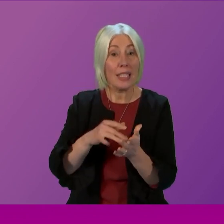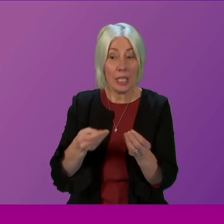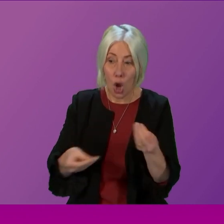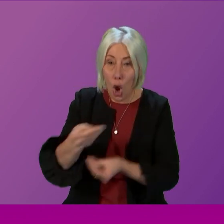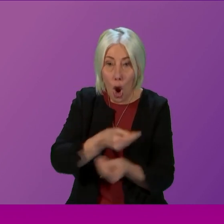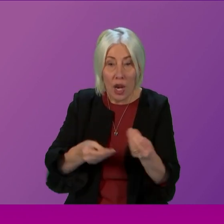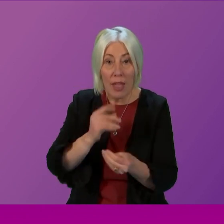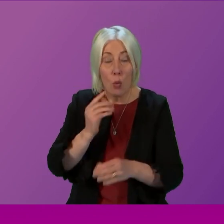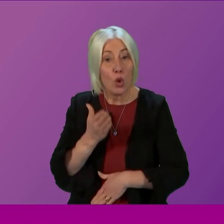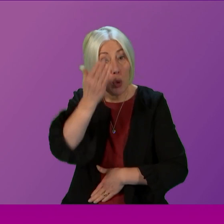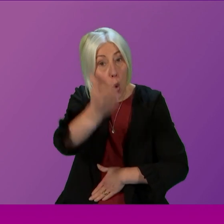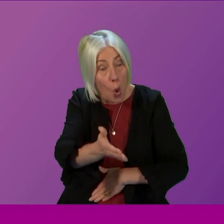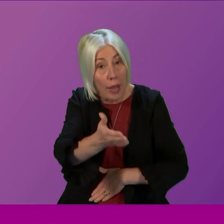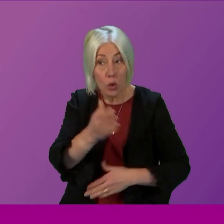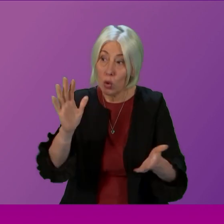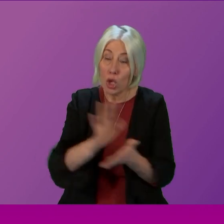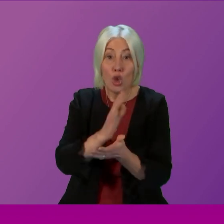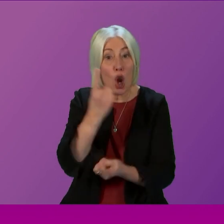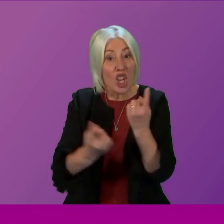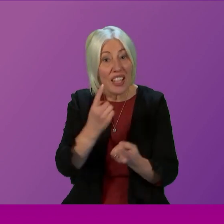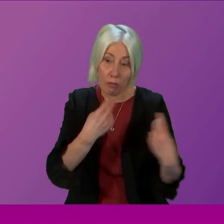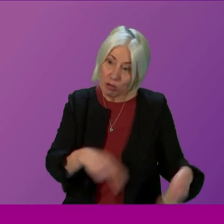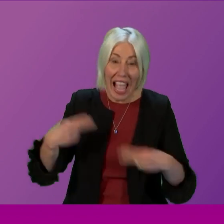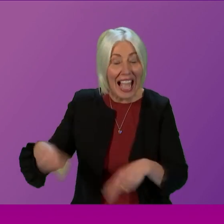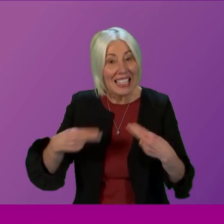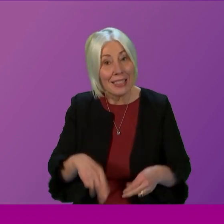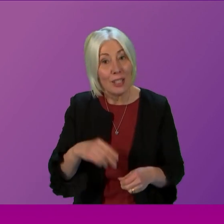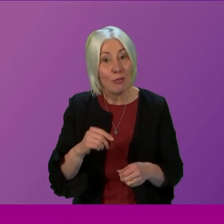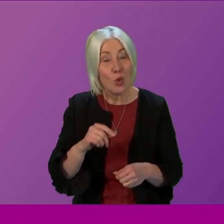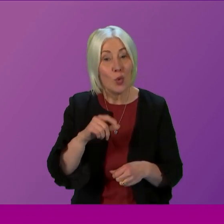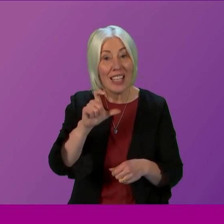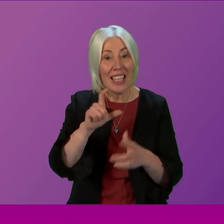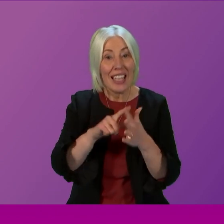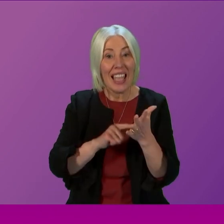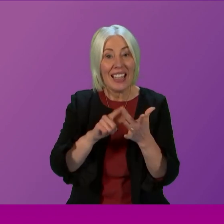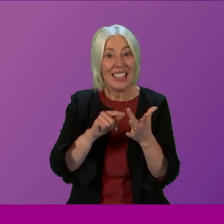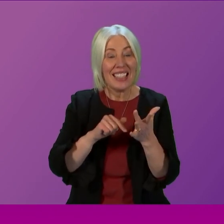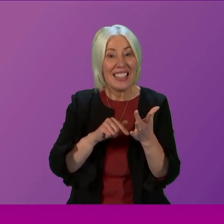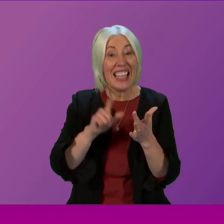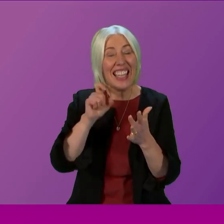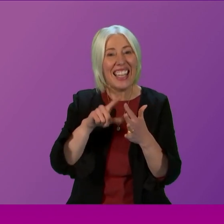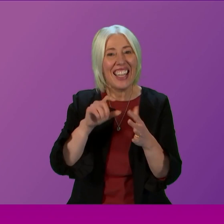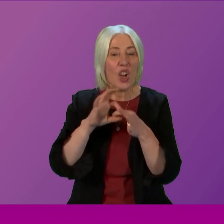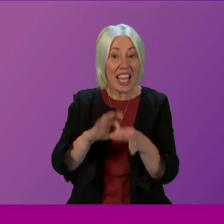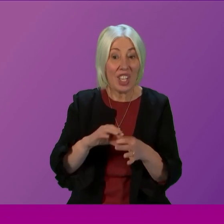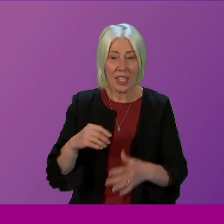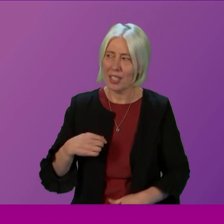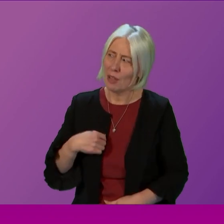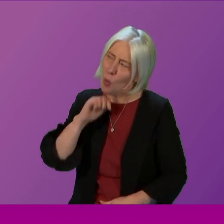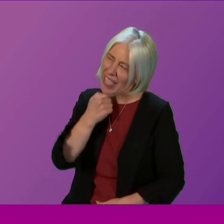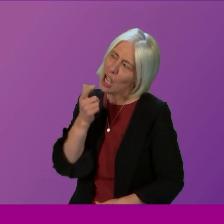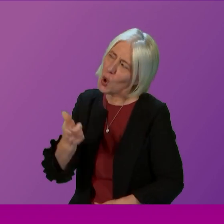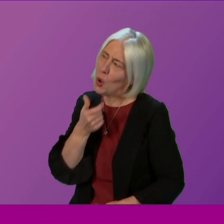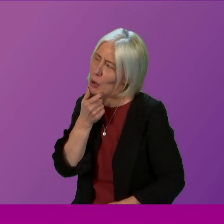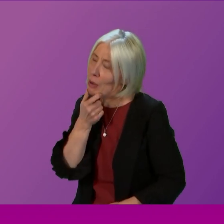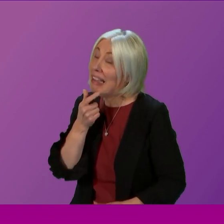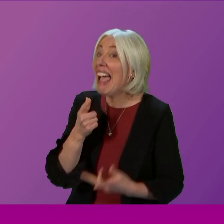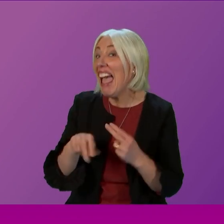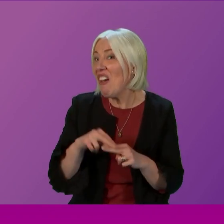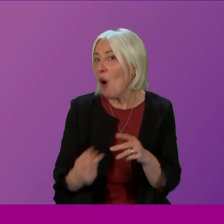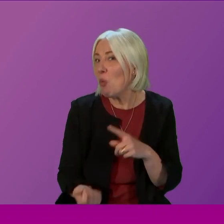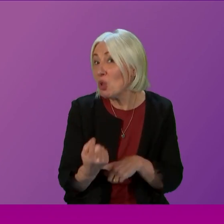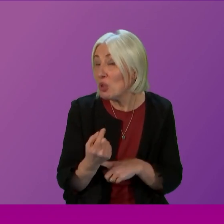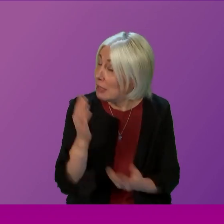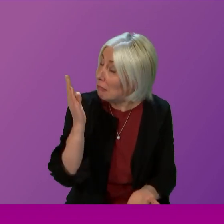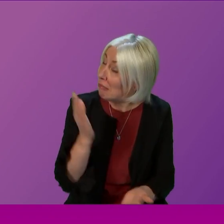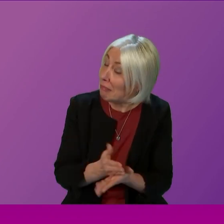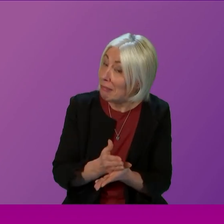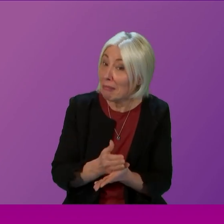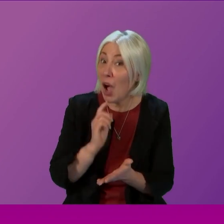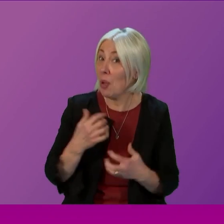Will I be going along? If I get the opportunity, I will certainly relish it.